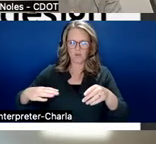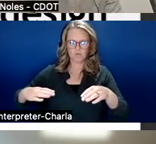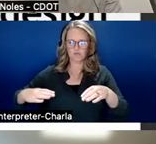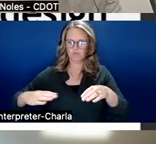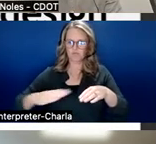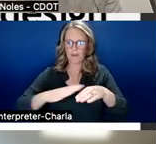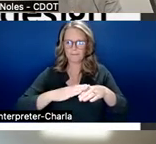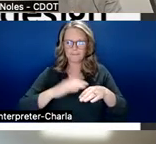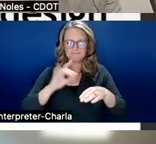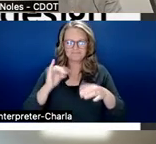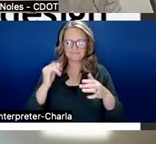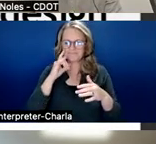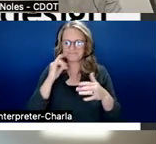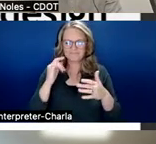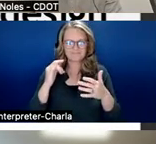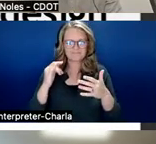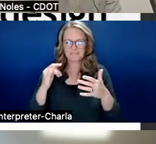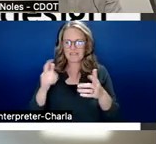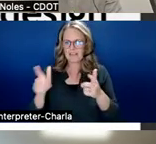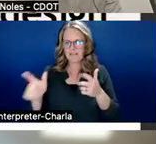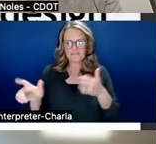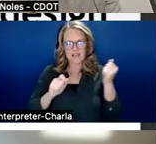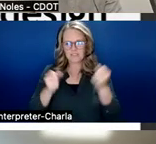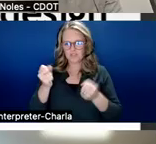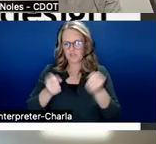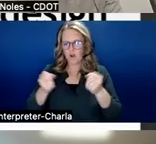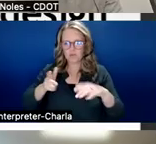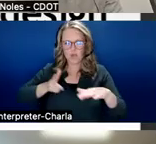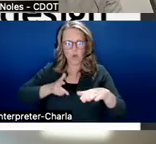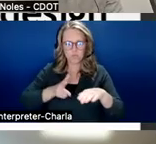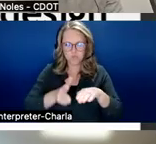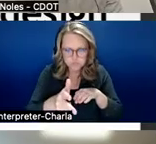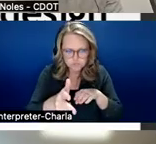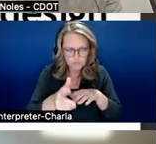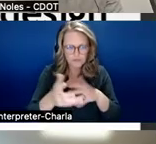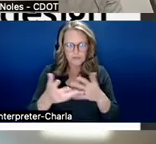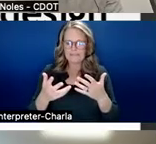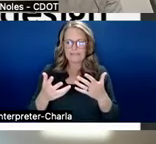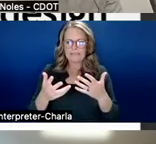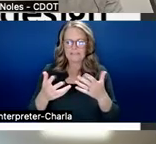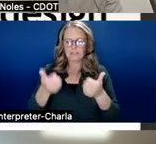to just dump speeding cars right into the intersection. And so we want to avoid that by realigning it